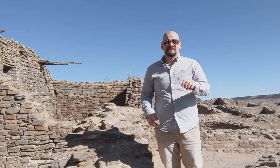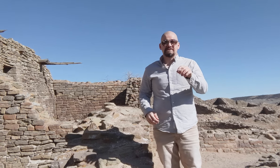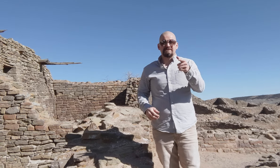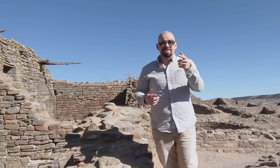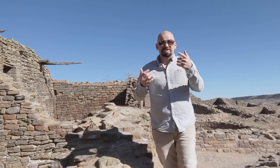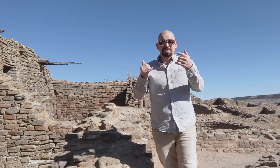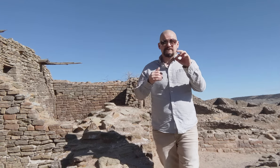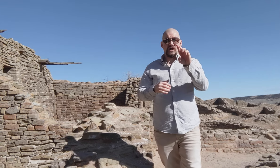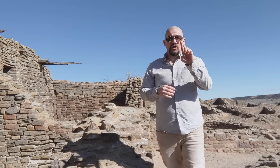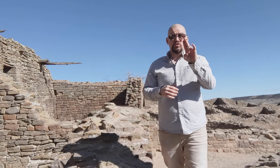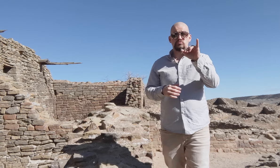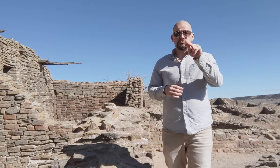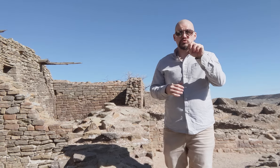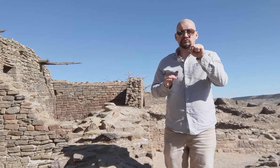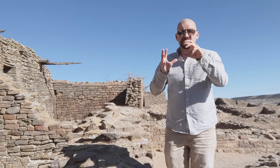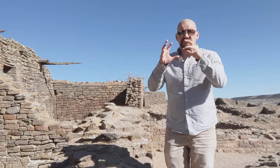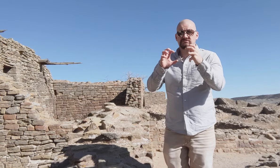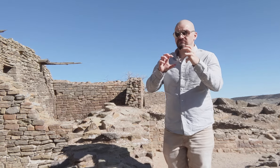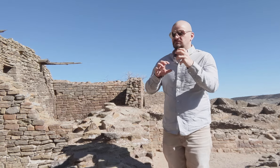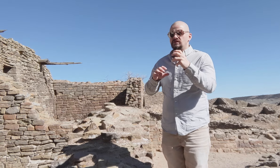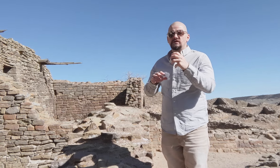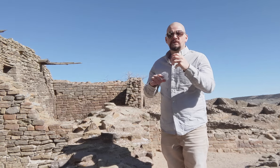These are the ruins.